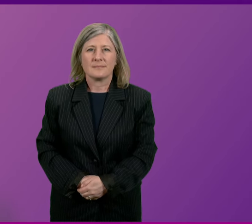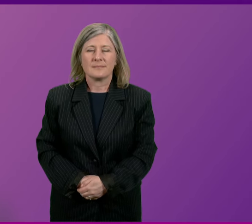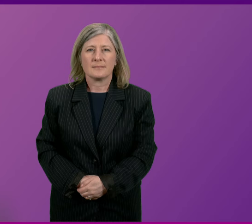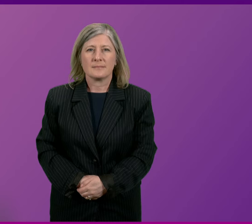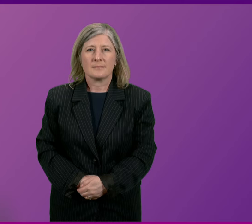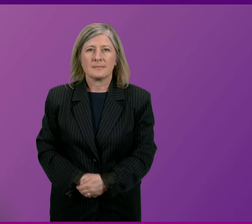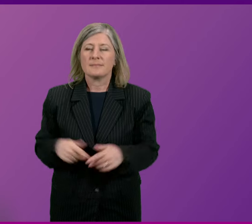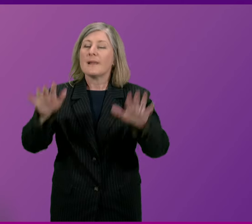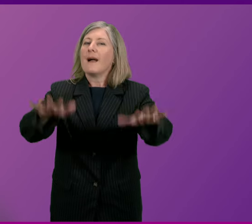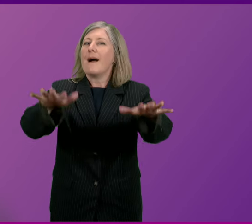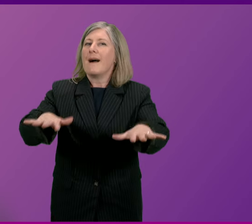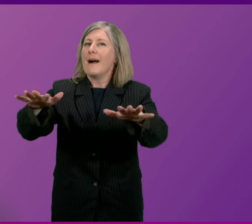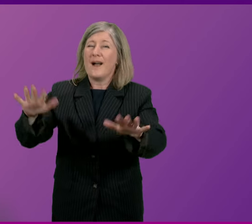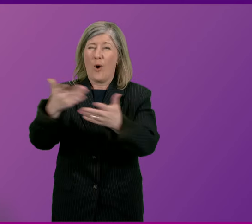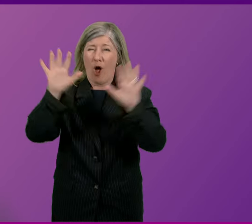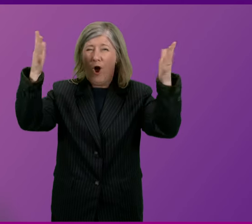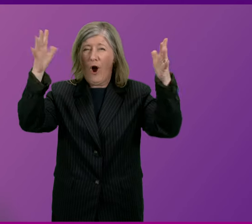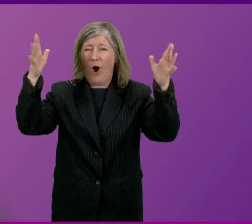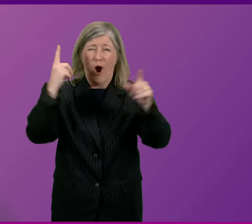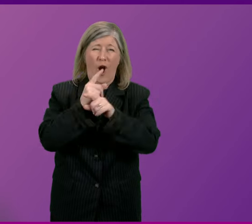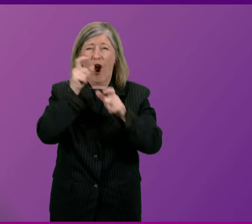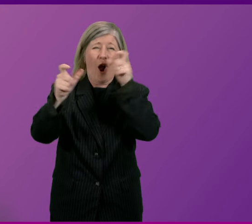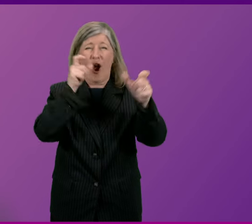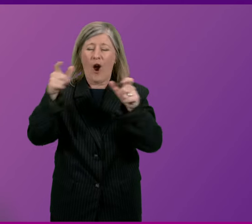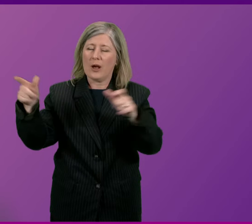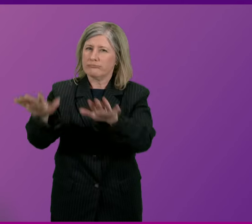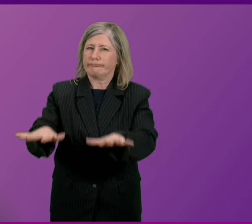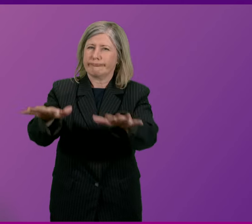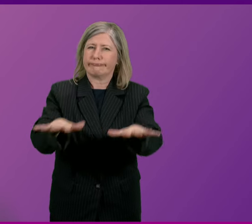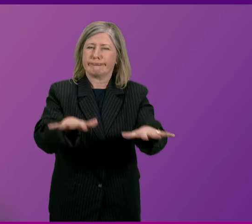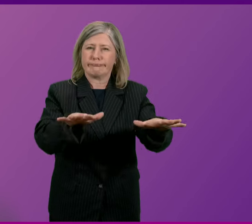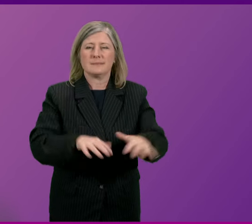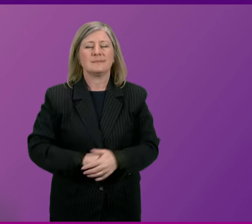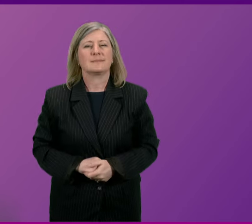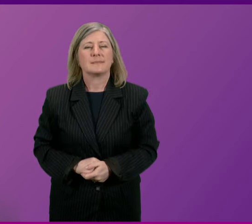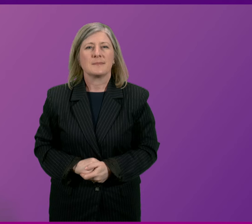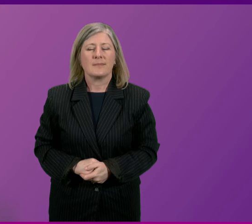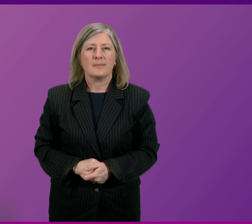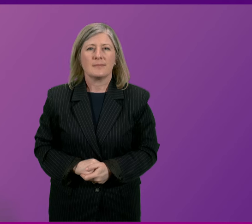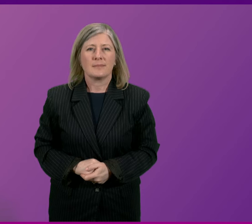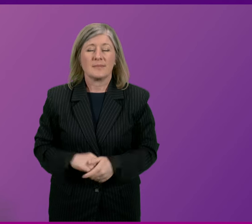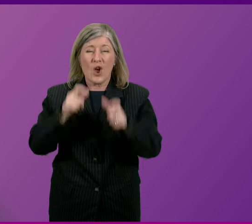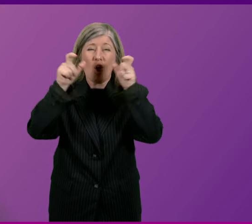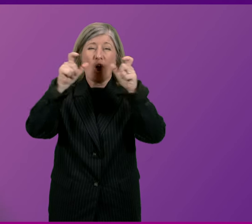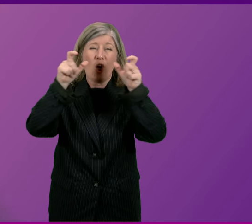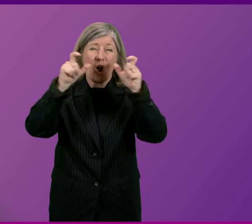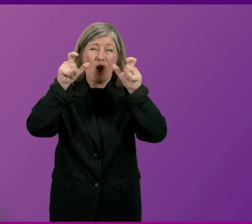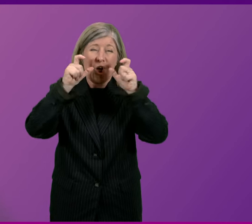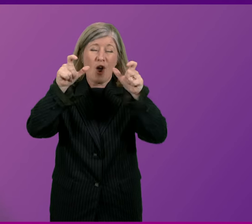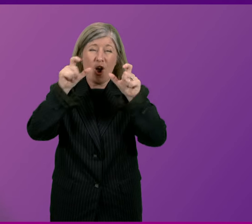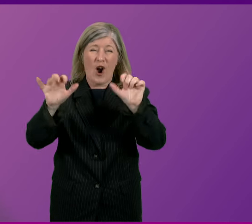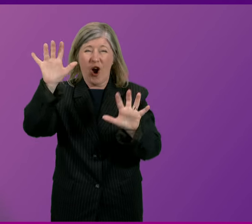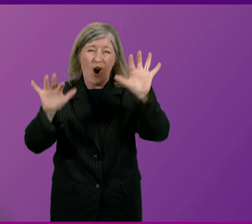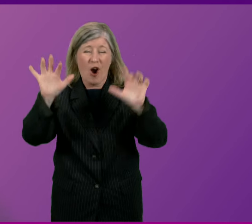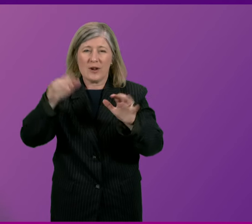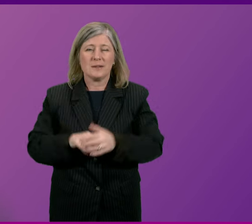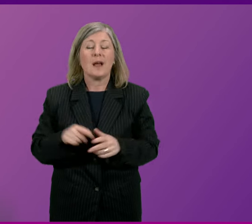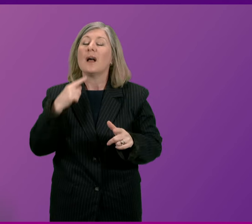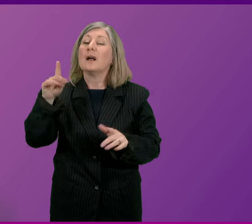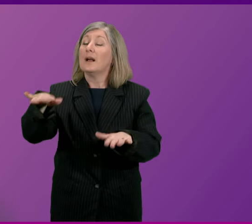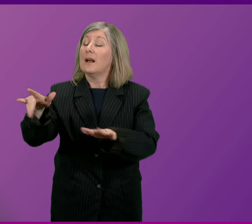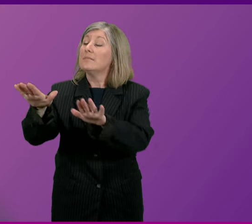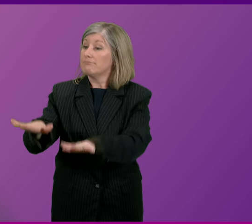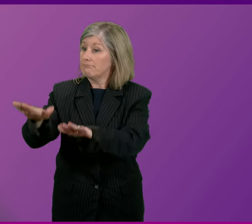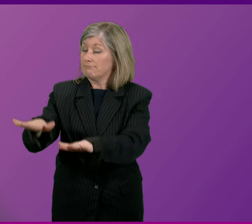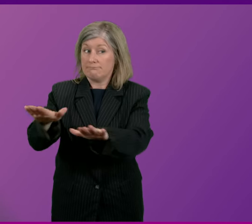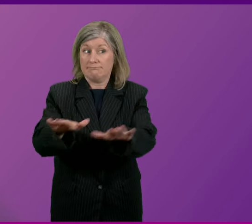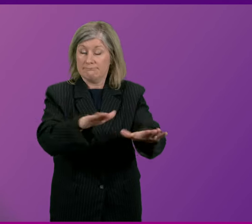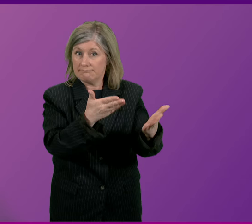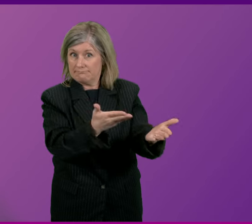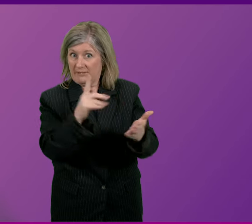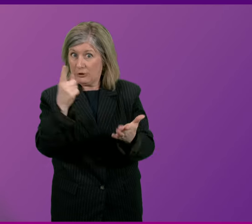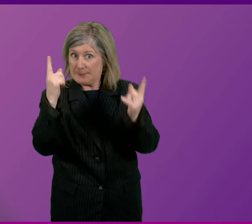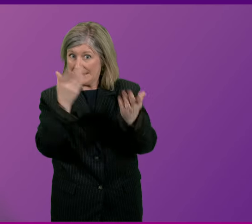Members, let us hear the First Minister.